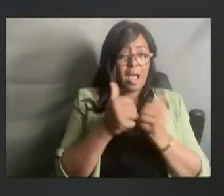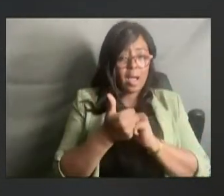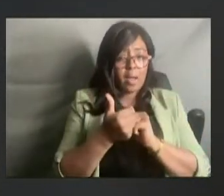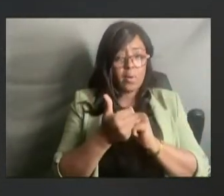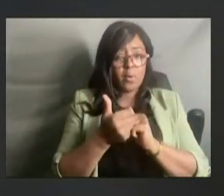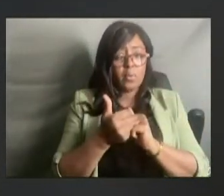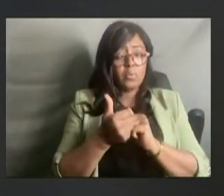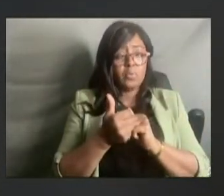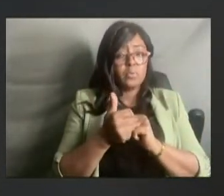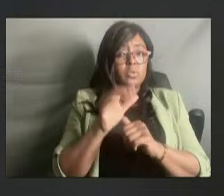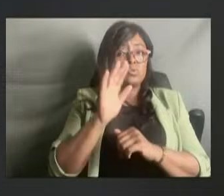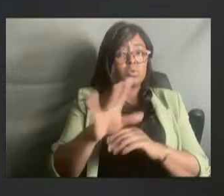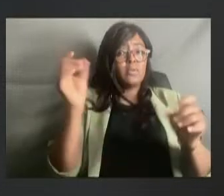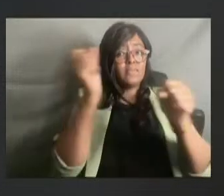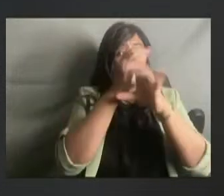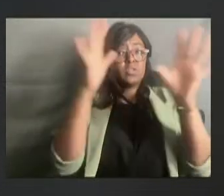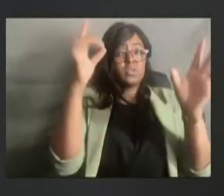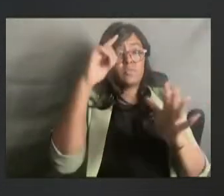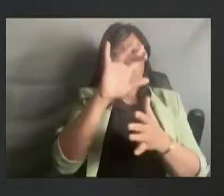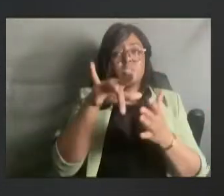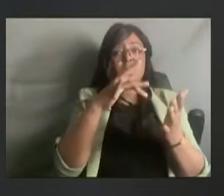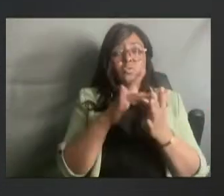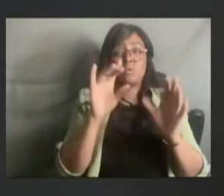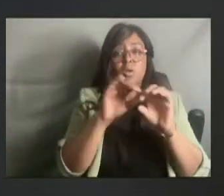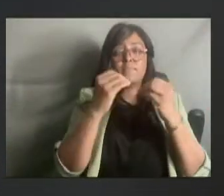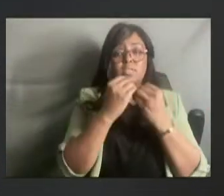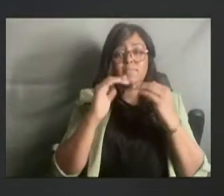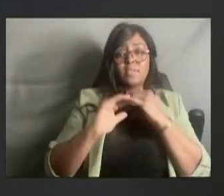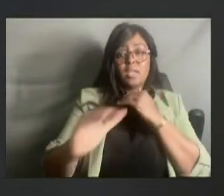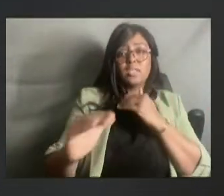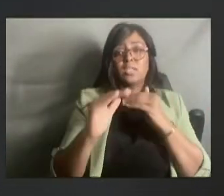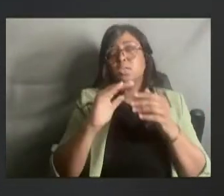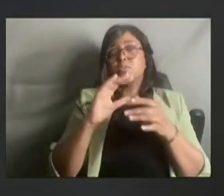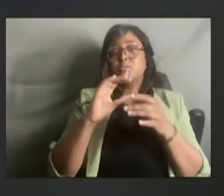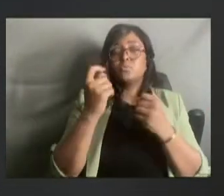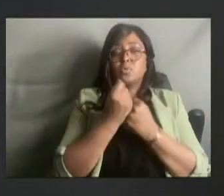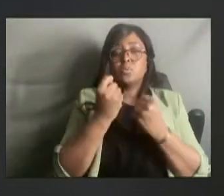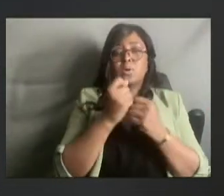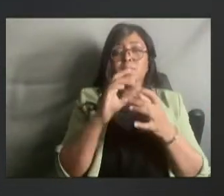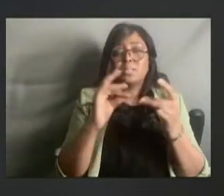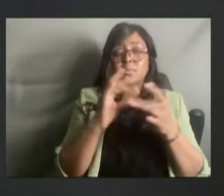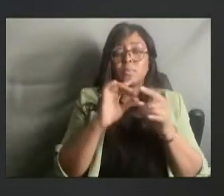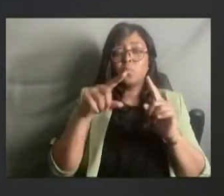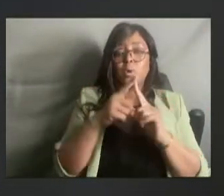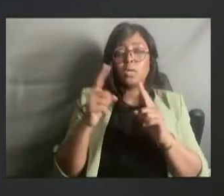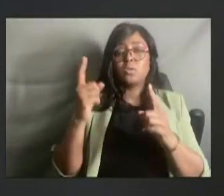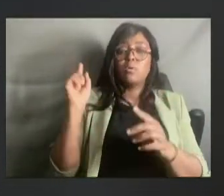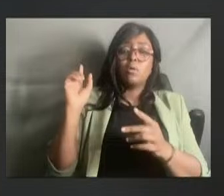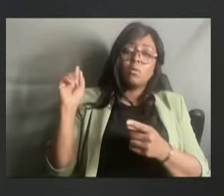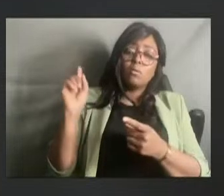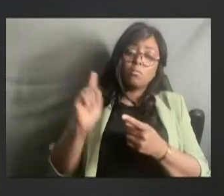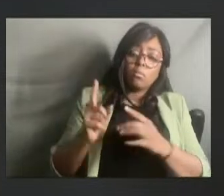presentation that you'd be keeping what matters. How has your vision of Central Office